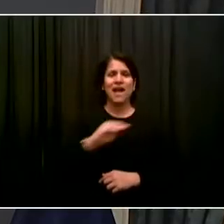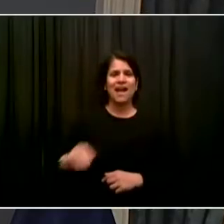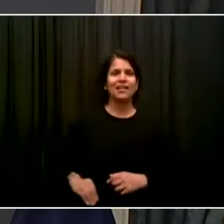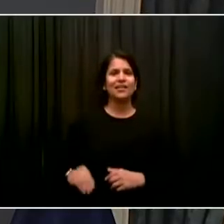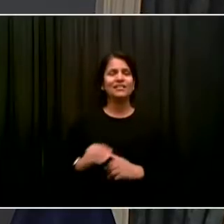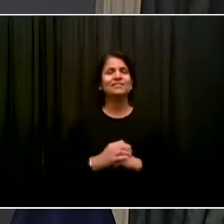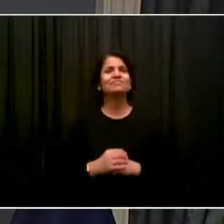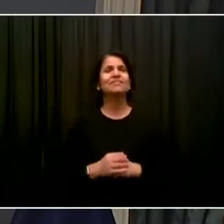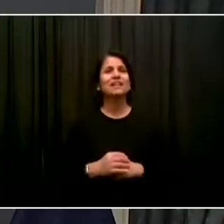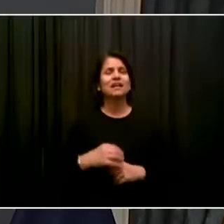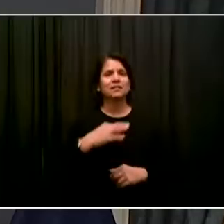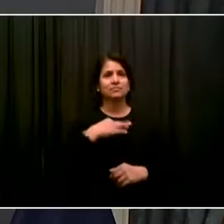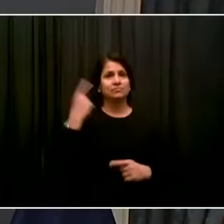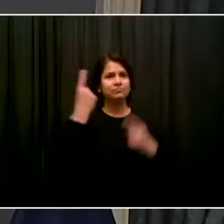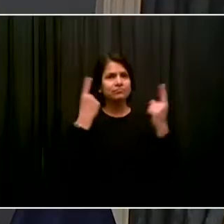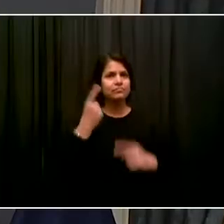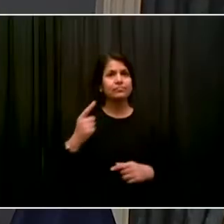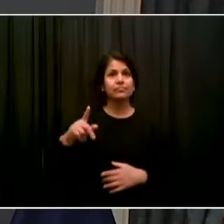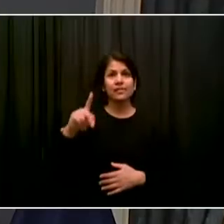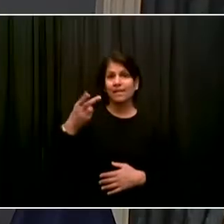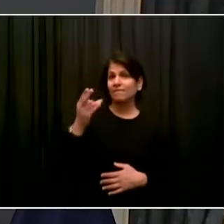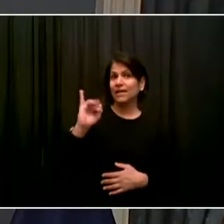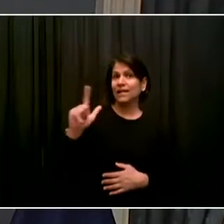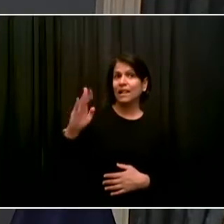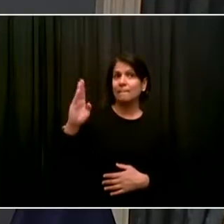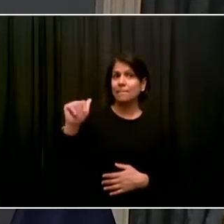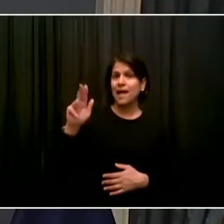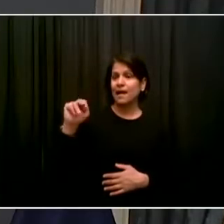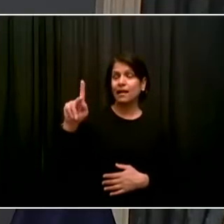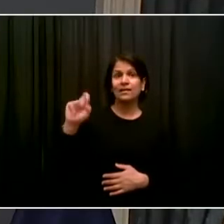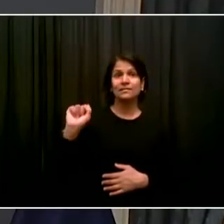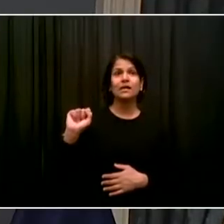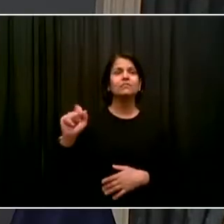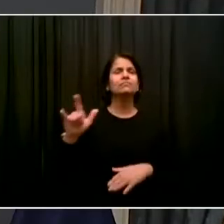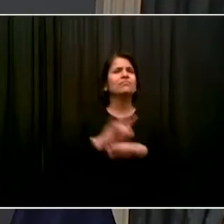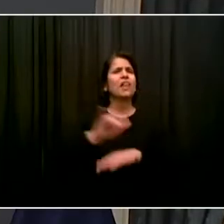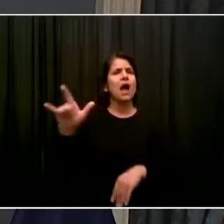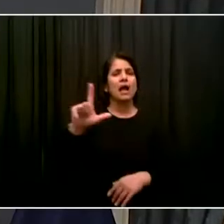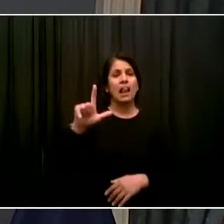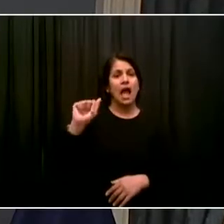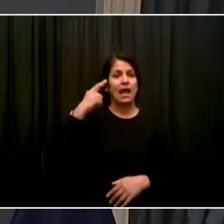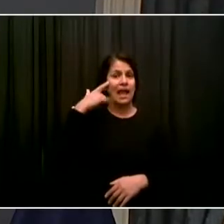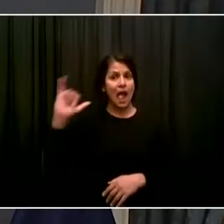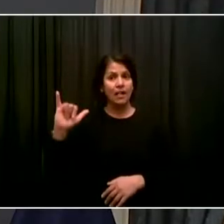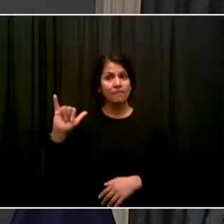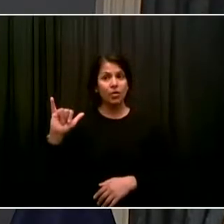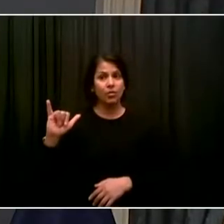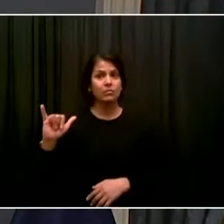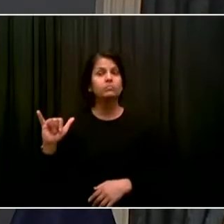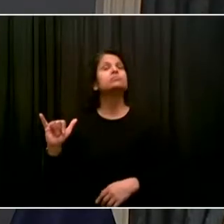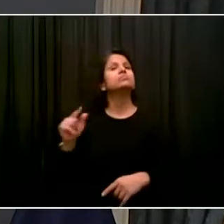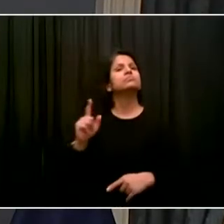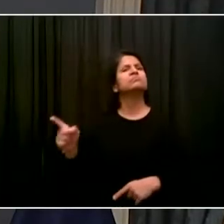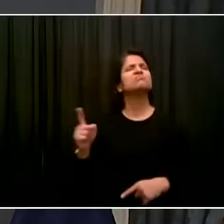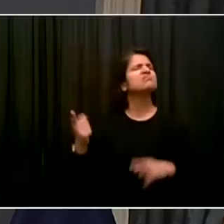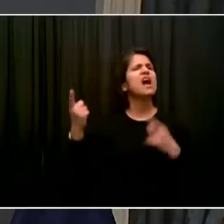Reporter: MR. MAYOR, HOW E AR YOU? I WANT TO ASK ABOUT THE